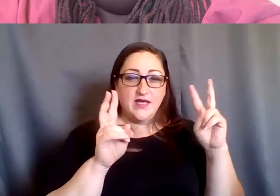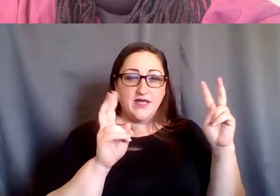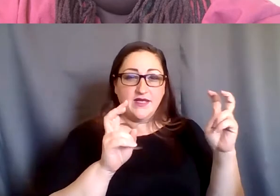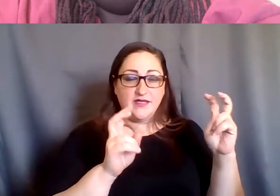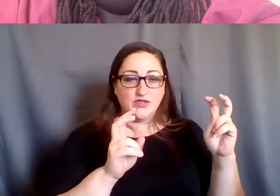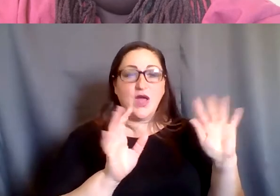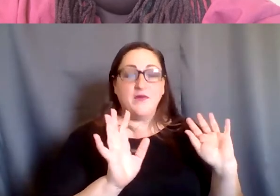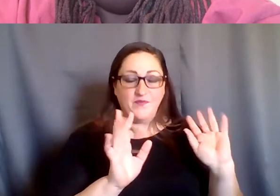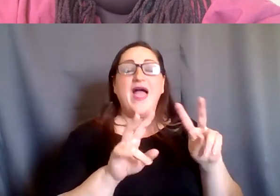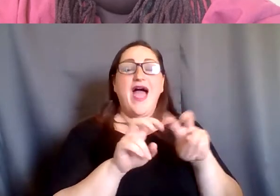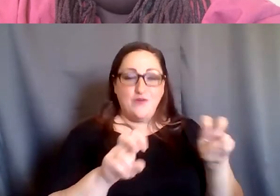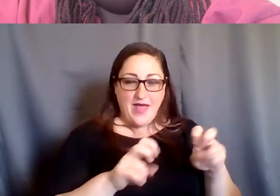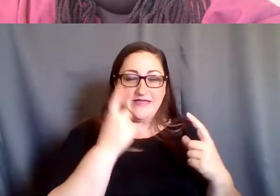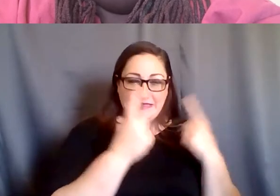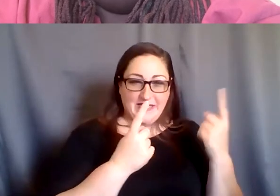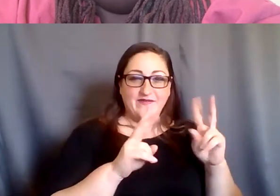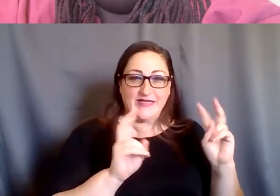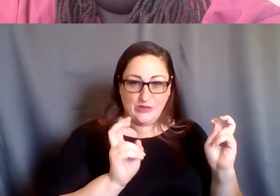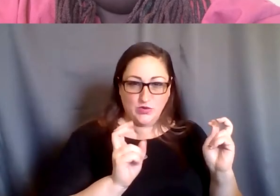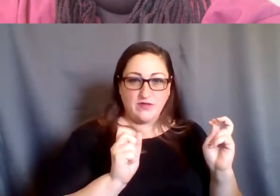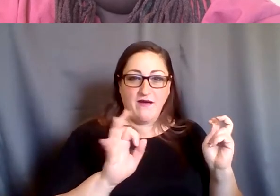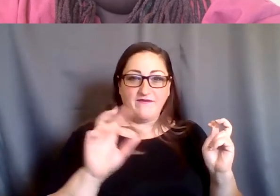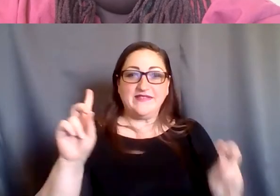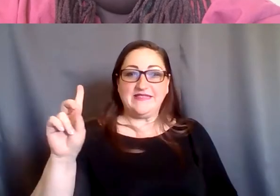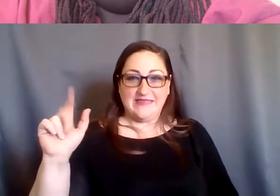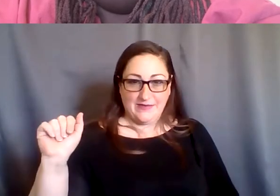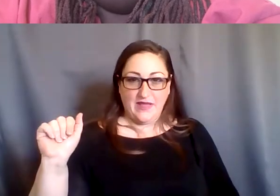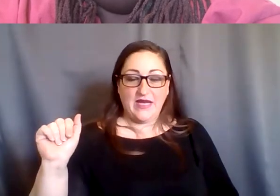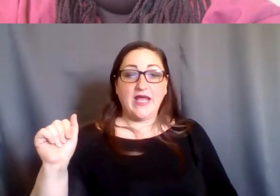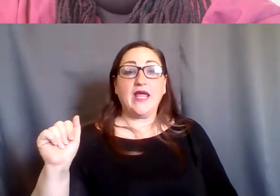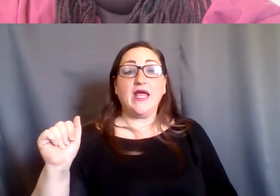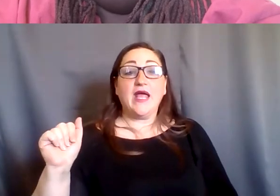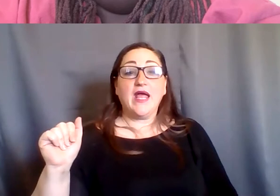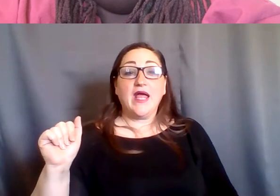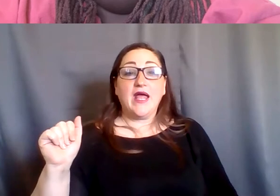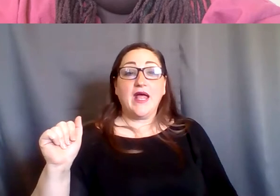issues of disability have been integrated by get-out-the-vote groups?